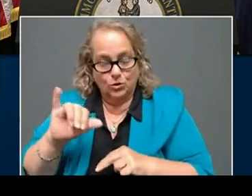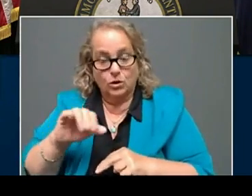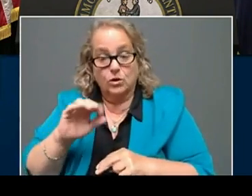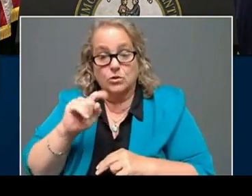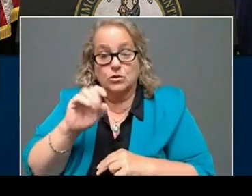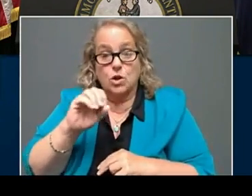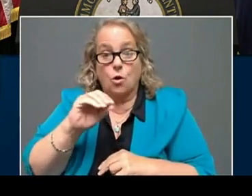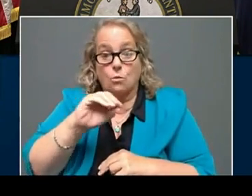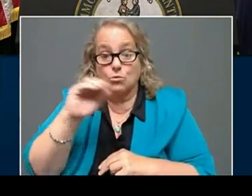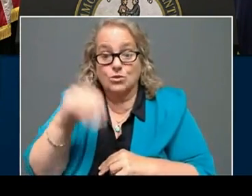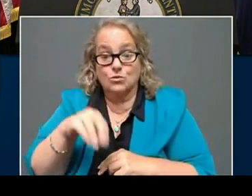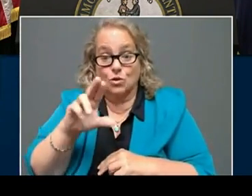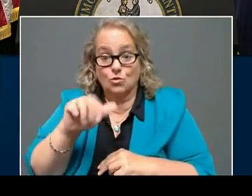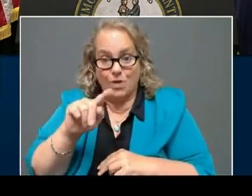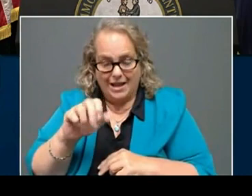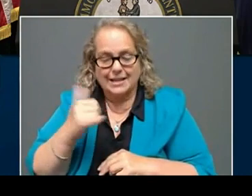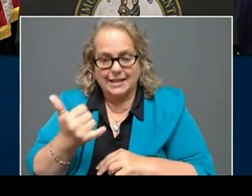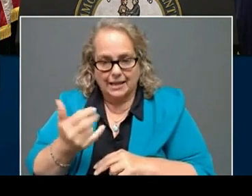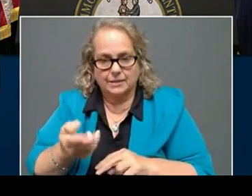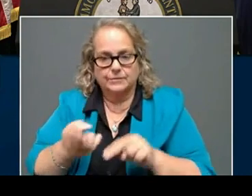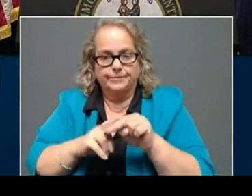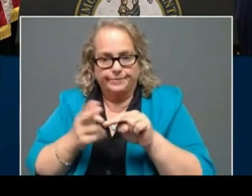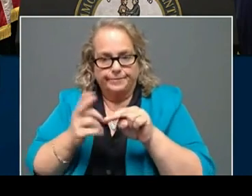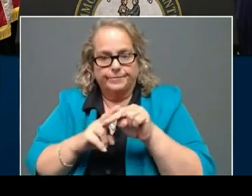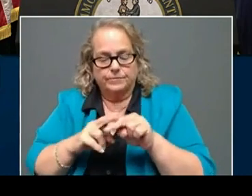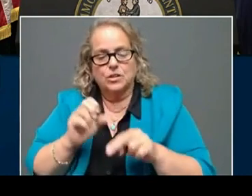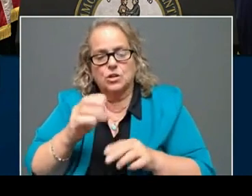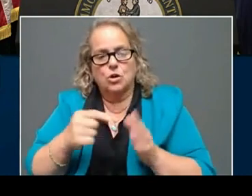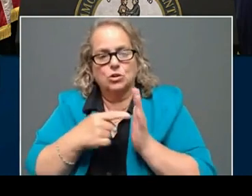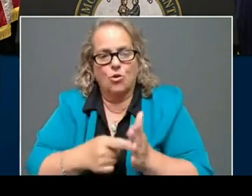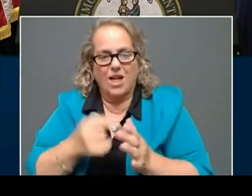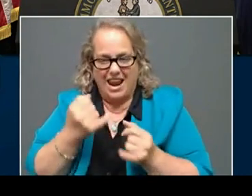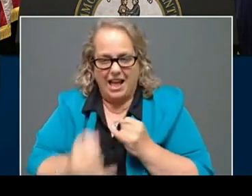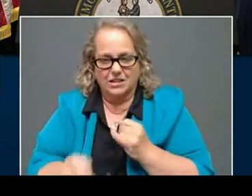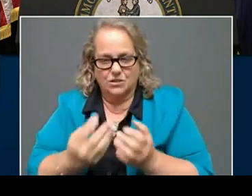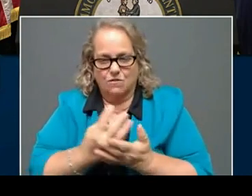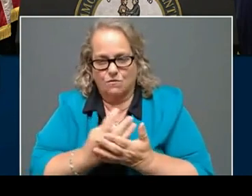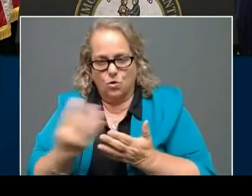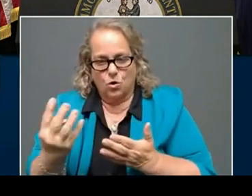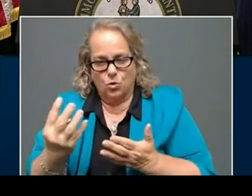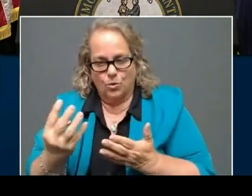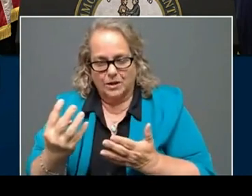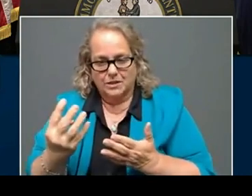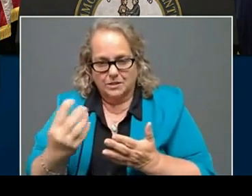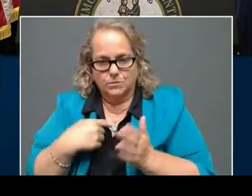as well. So let's show the last four weeks to get a full baseline of the